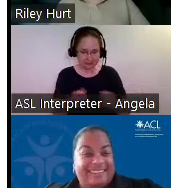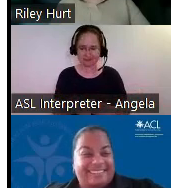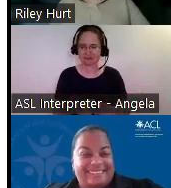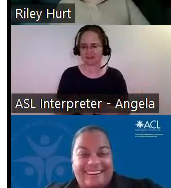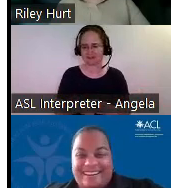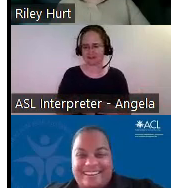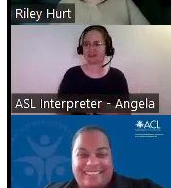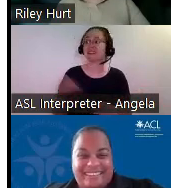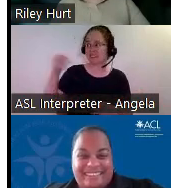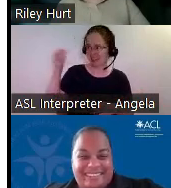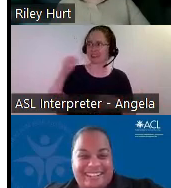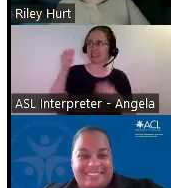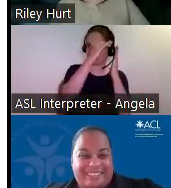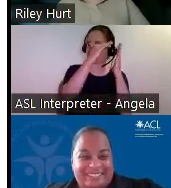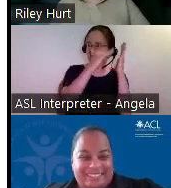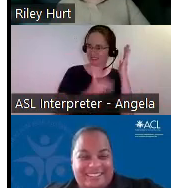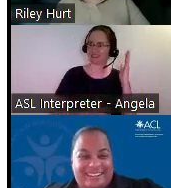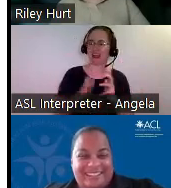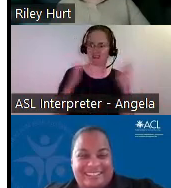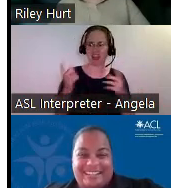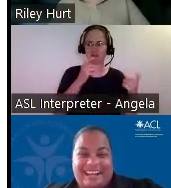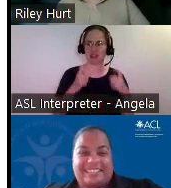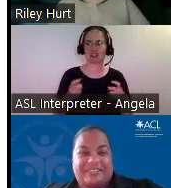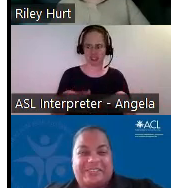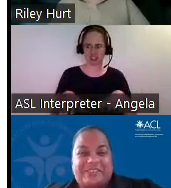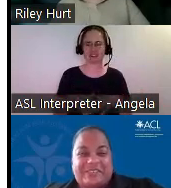(Anjali Forber-Pratt) There sure are. There are lots of questions our audience has asked. So,